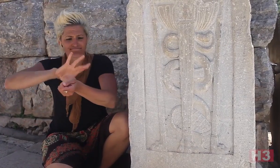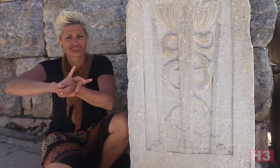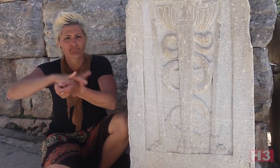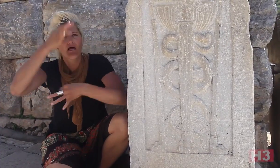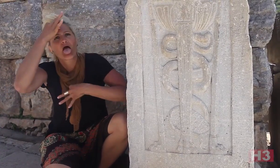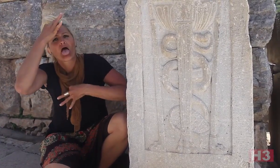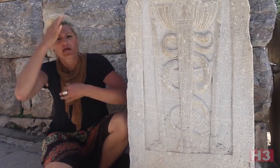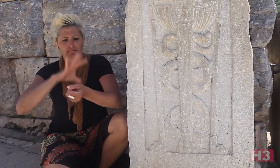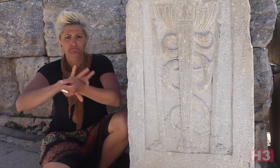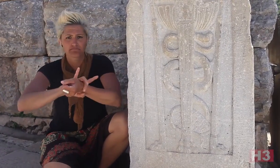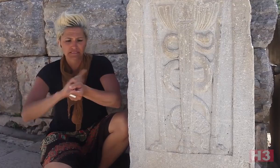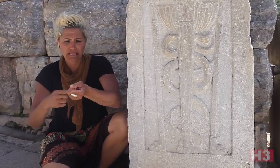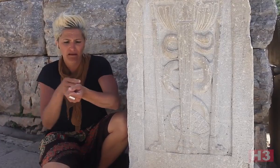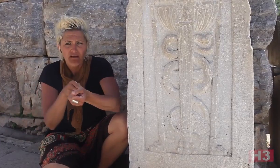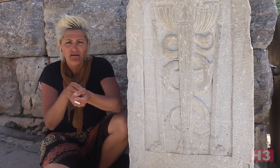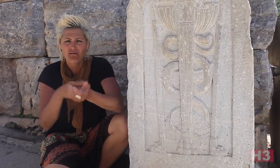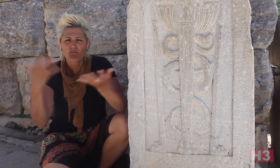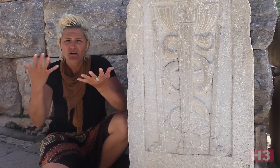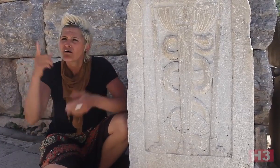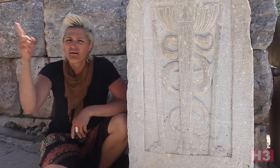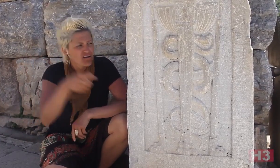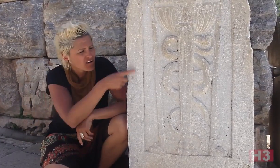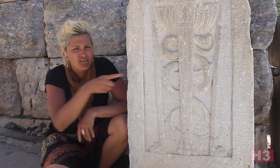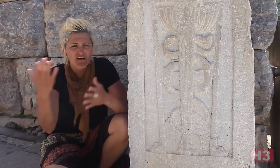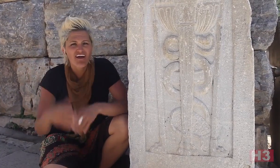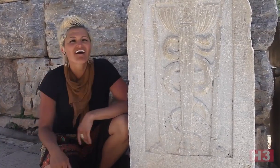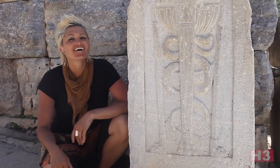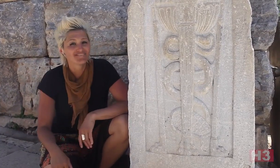Or saw the symbol on medical bracelets. How are the two symbols related?